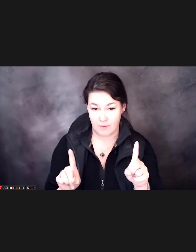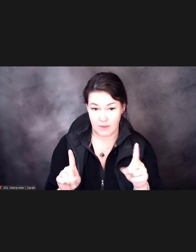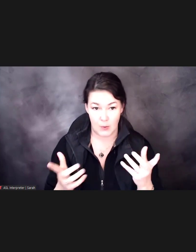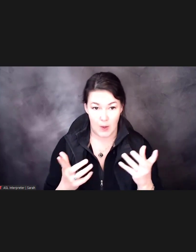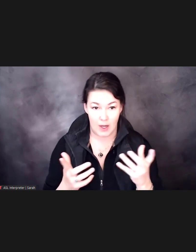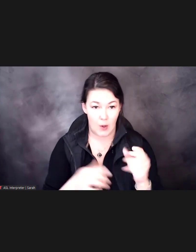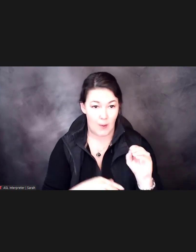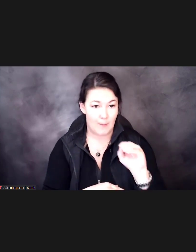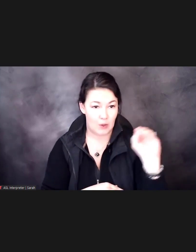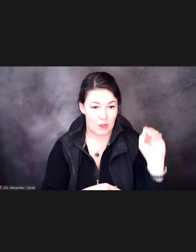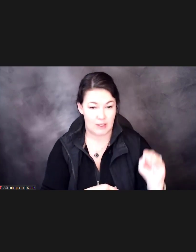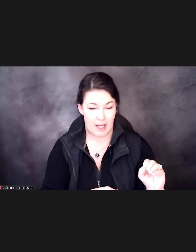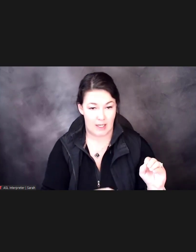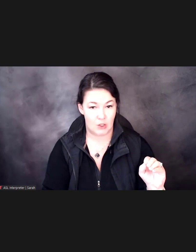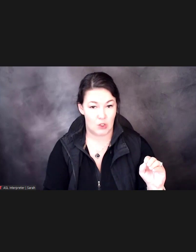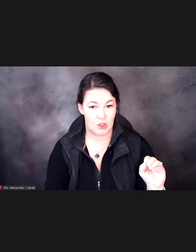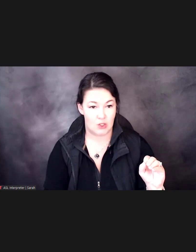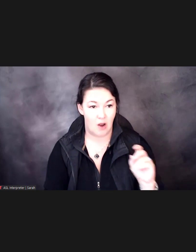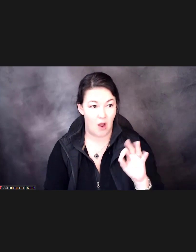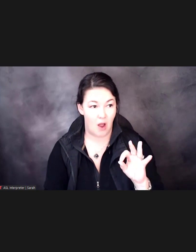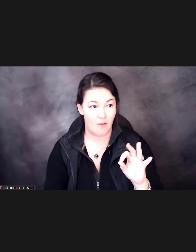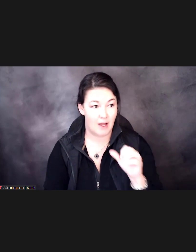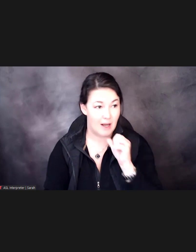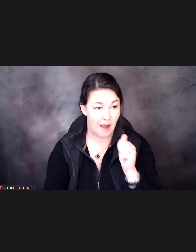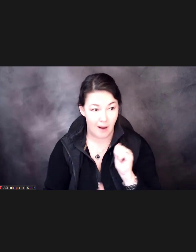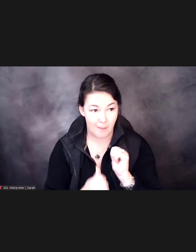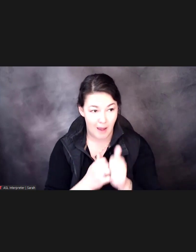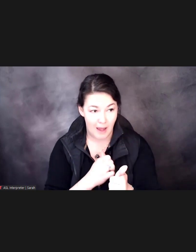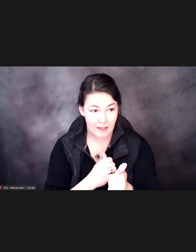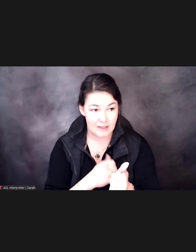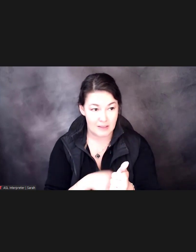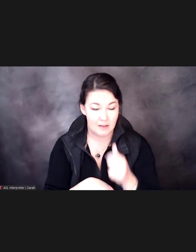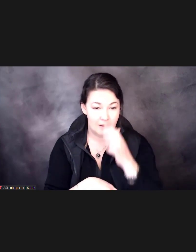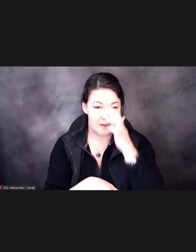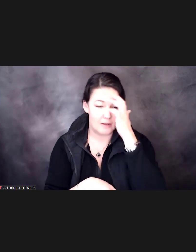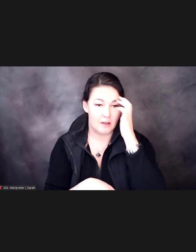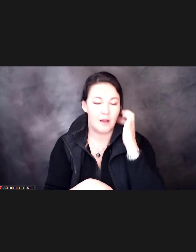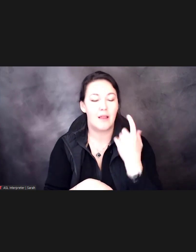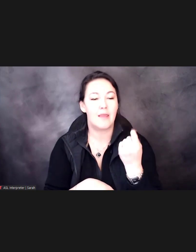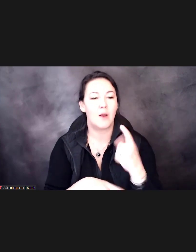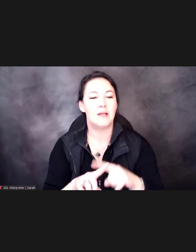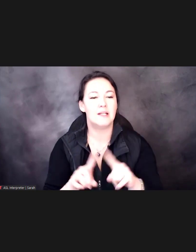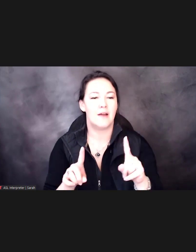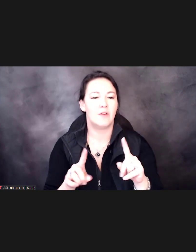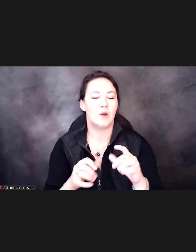The only difference is that the percentages of not passes, maybe,